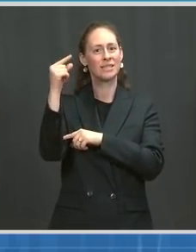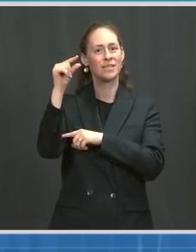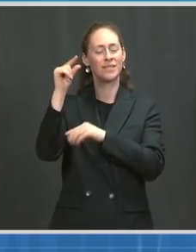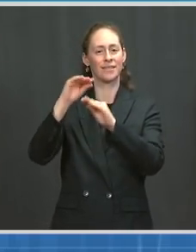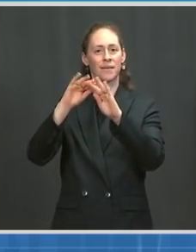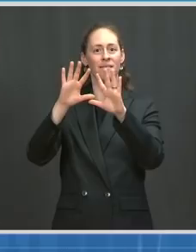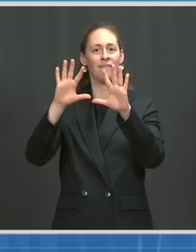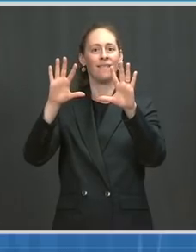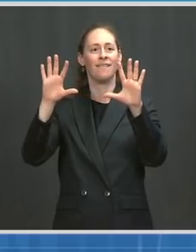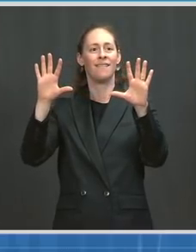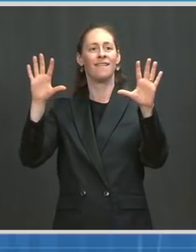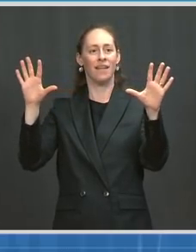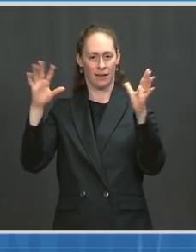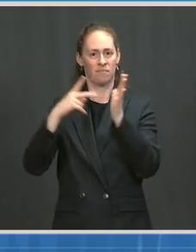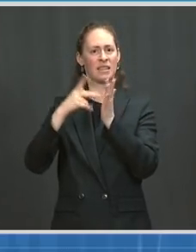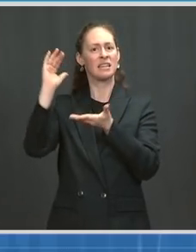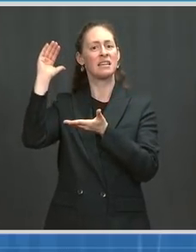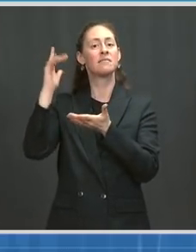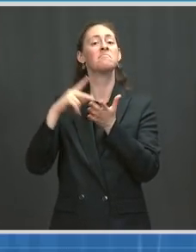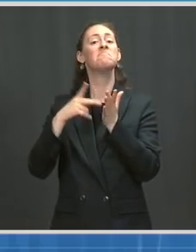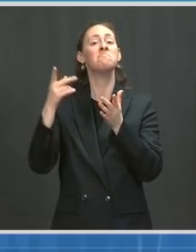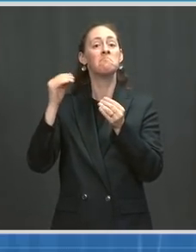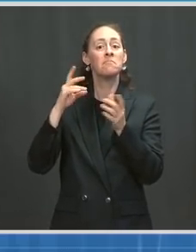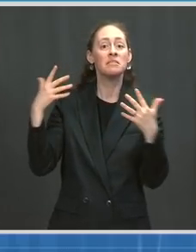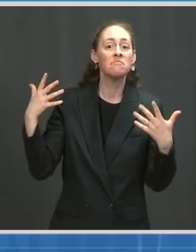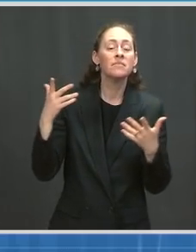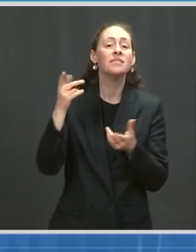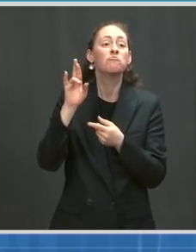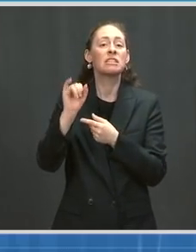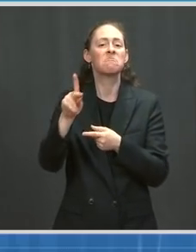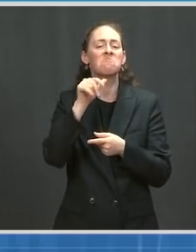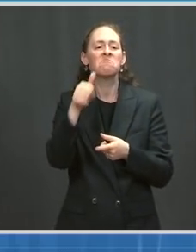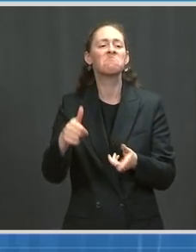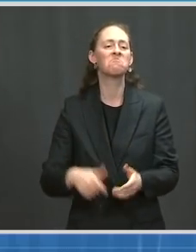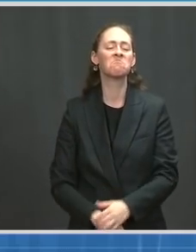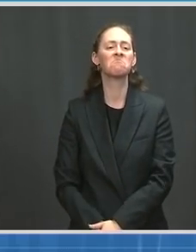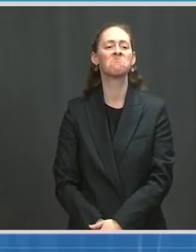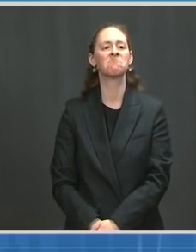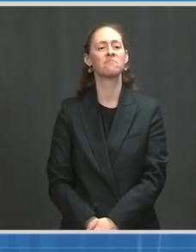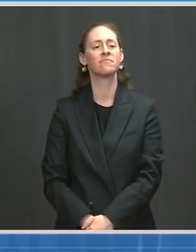As more and more people roll up their sleeves and get vaccinated, the number of cases